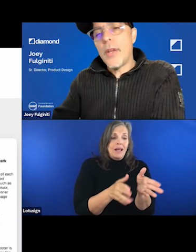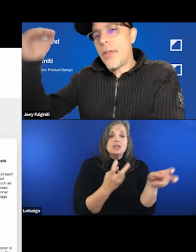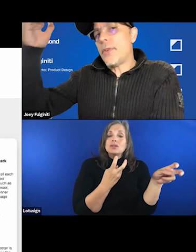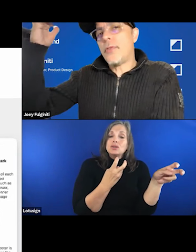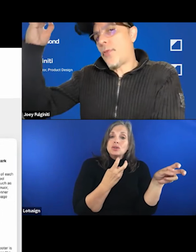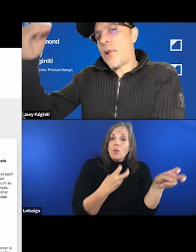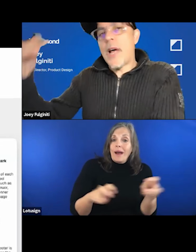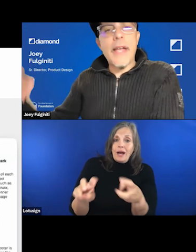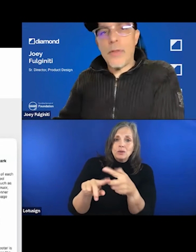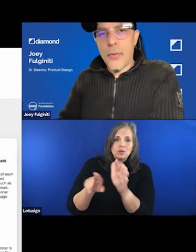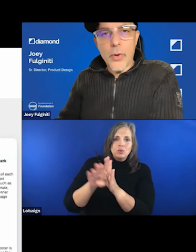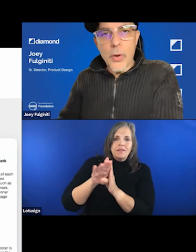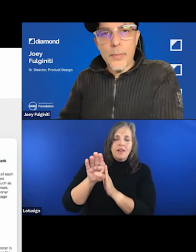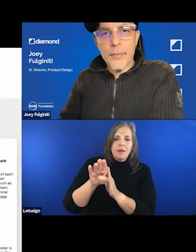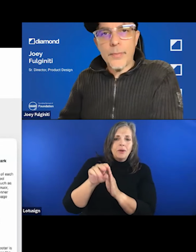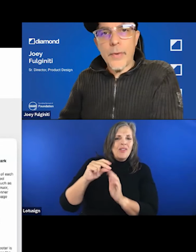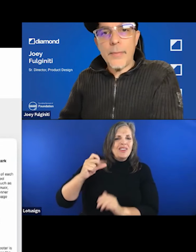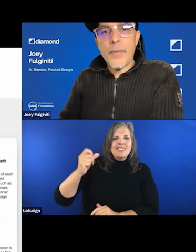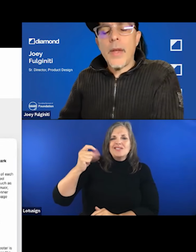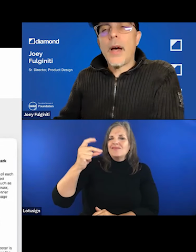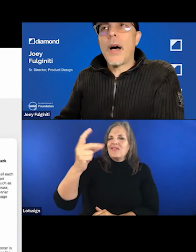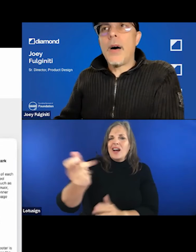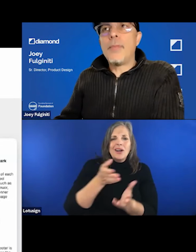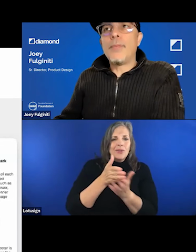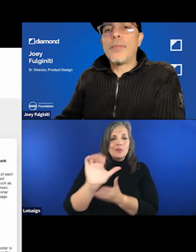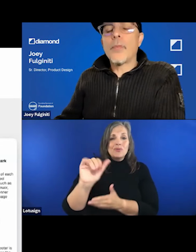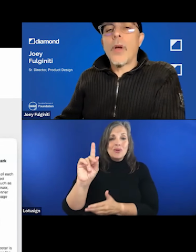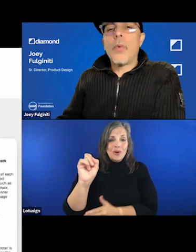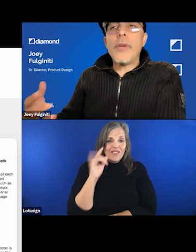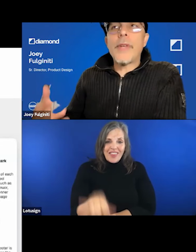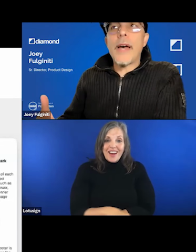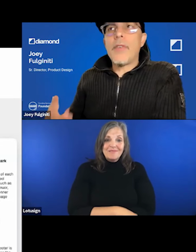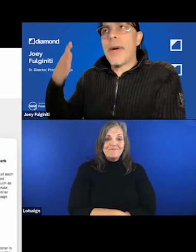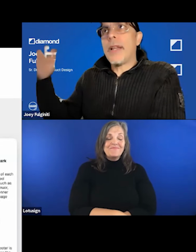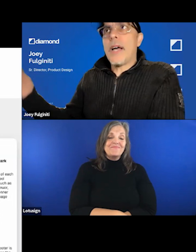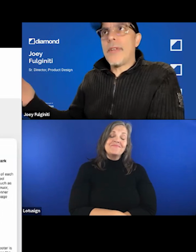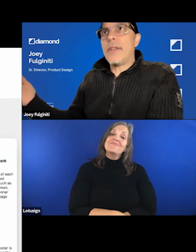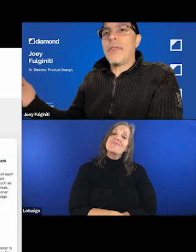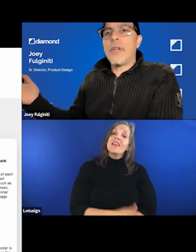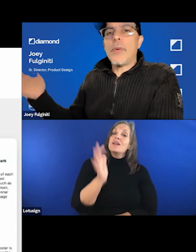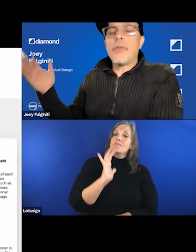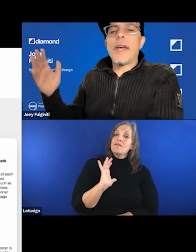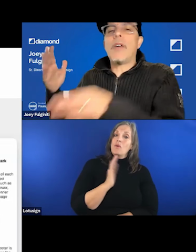they're just flying through the code right um we used to have in my last agency we used to have